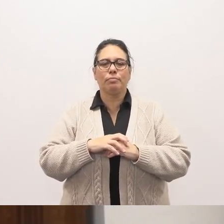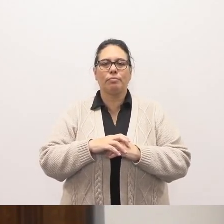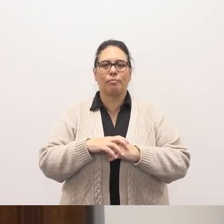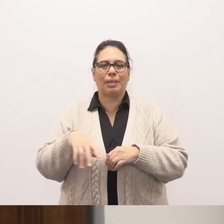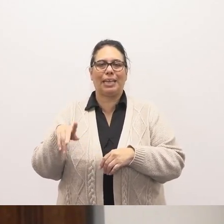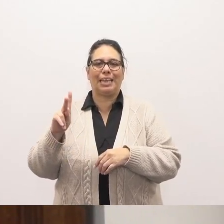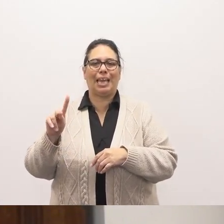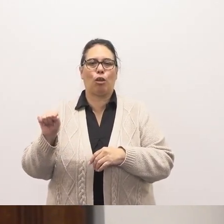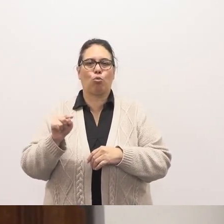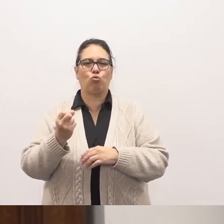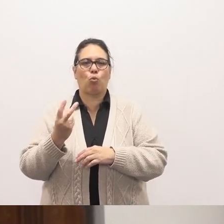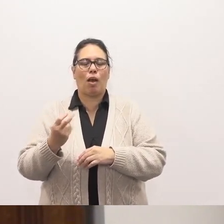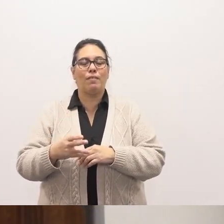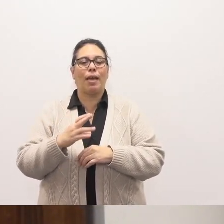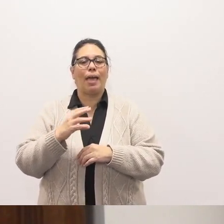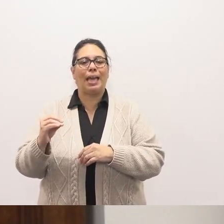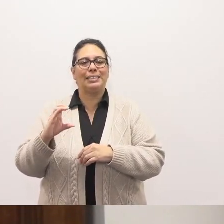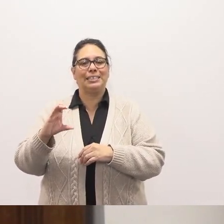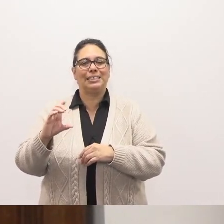and CDC Head Start.